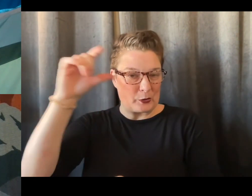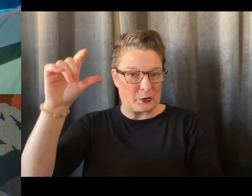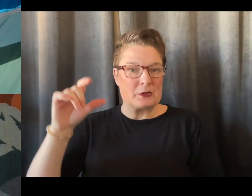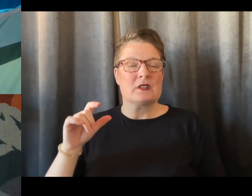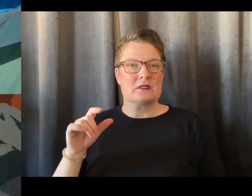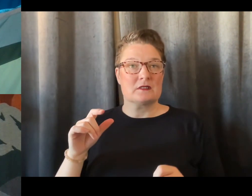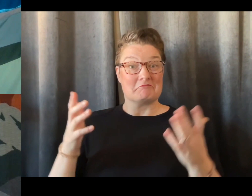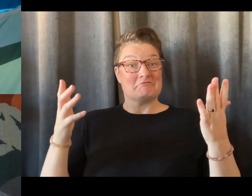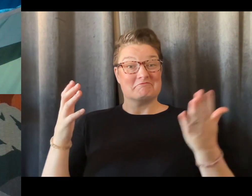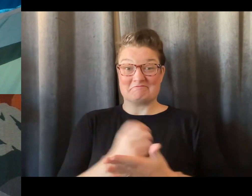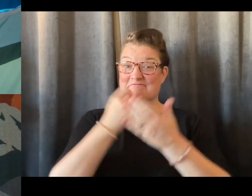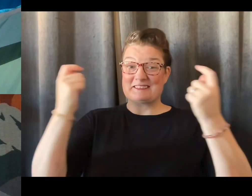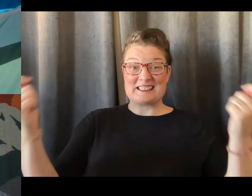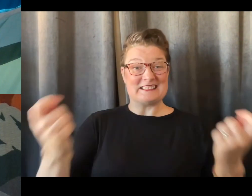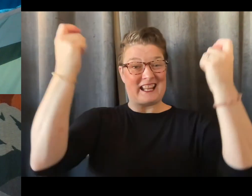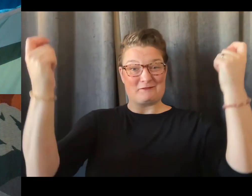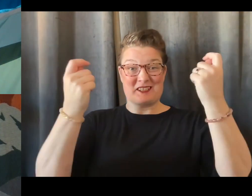celebrating and that's, Tu B'Av now.